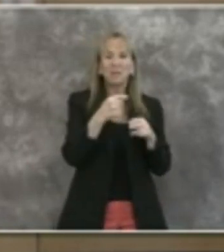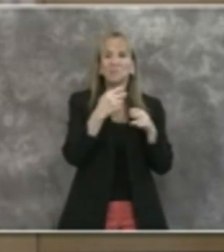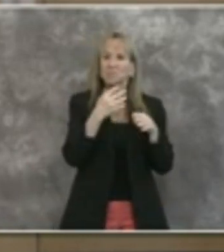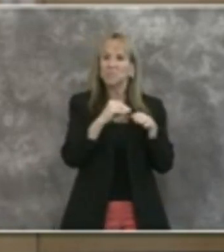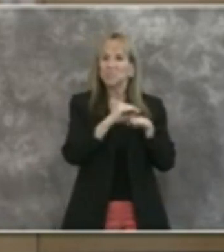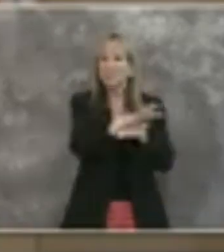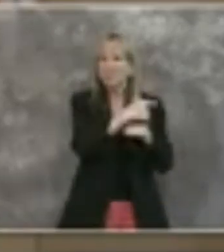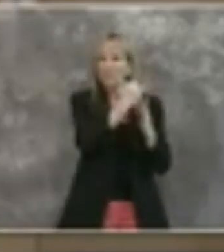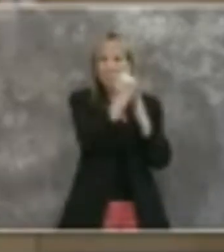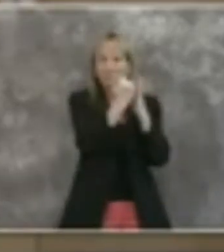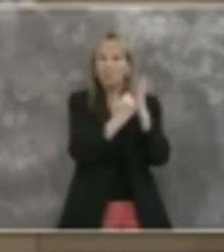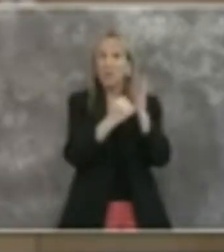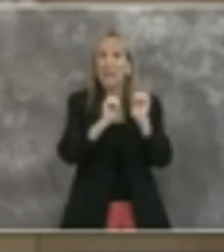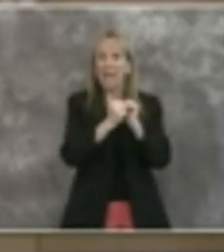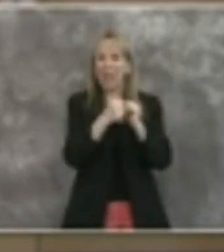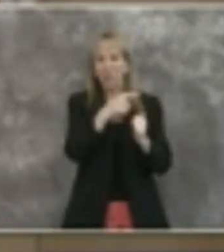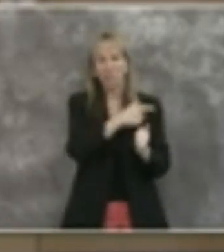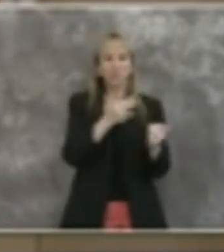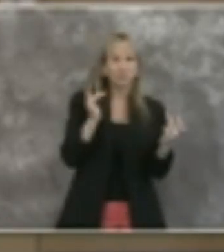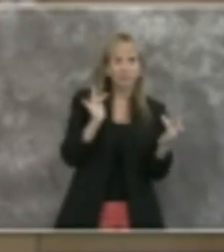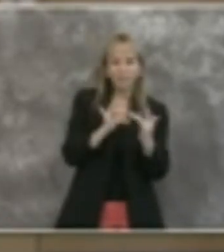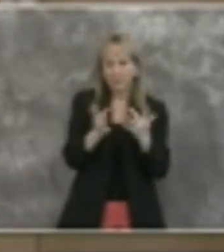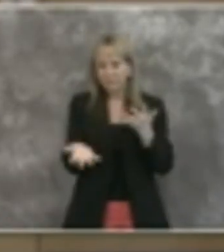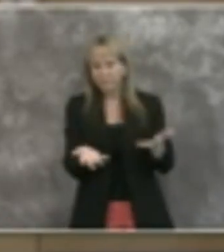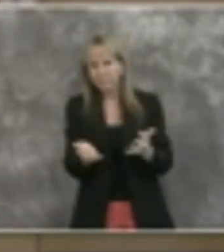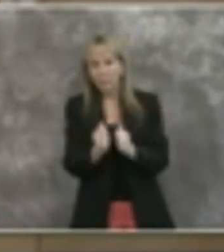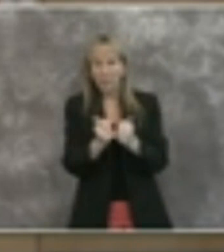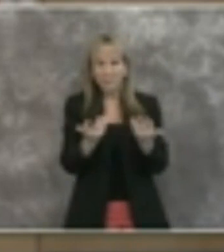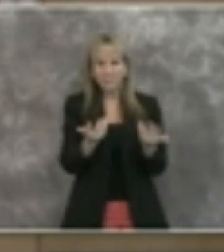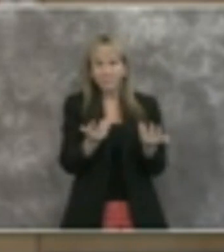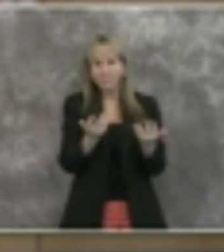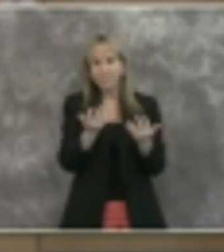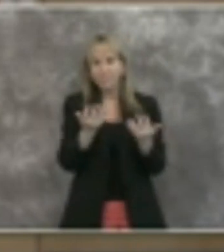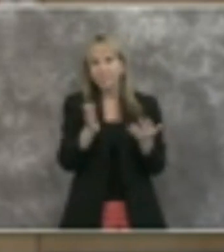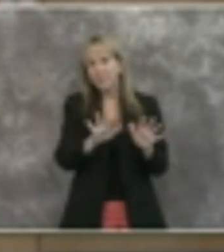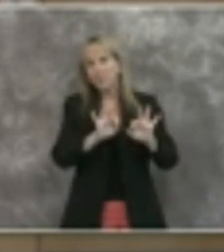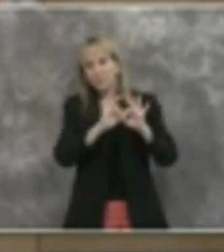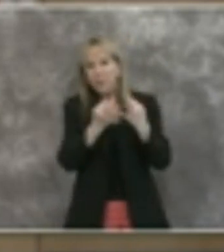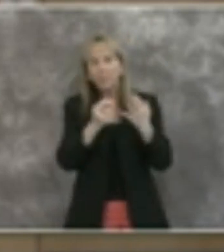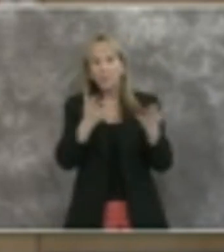FOR DISEASE CONTROL AND PREVENTION AND THERE WAS ANOTHER PART JUST HOW LONG CAN